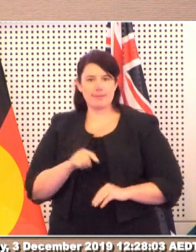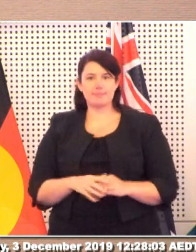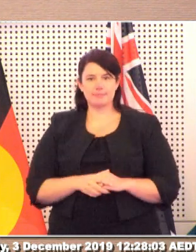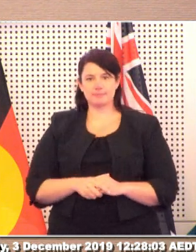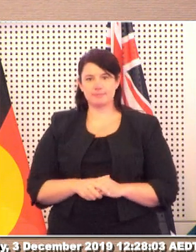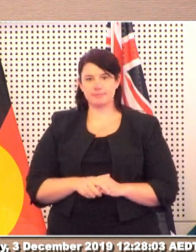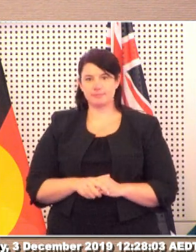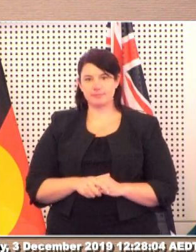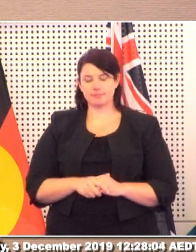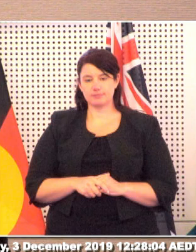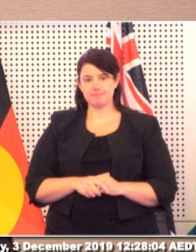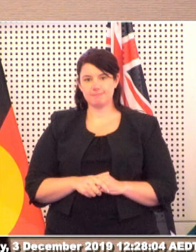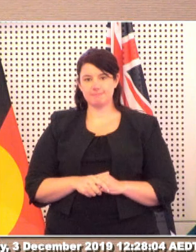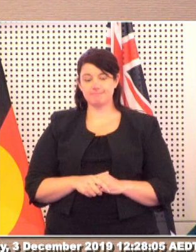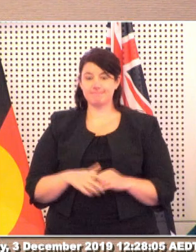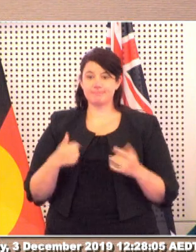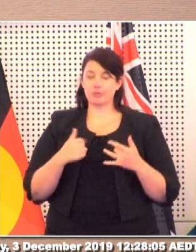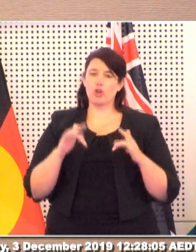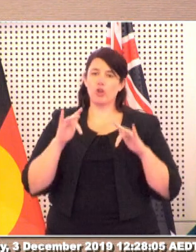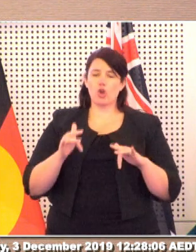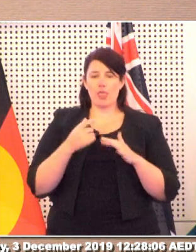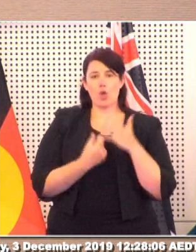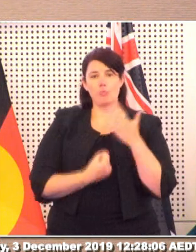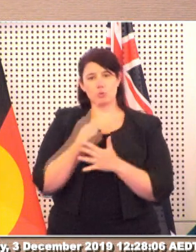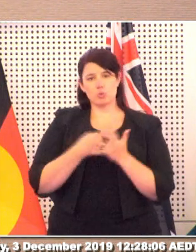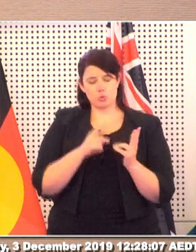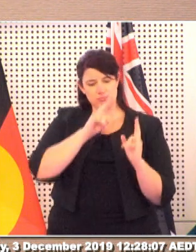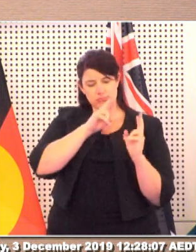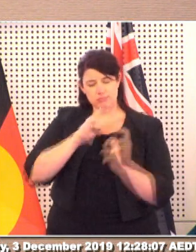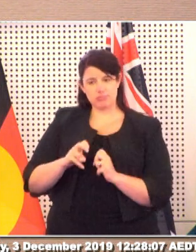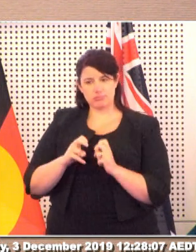I haven’t really had a chance to explore the part of my statement around compliance